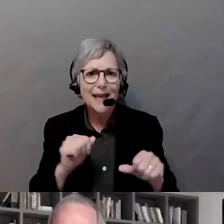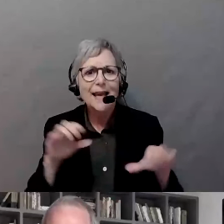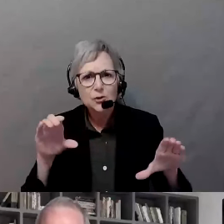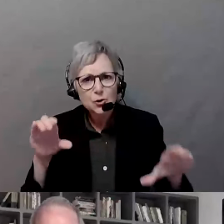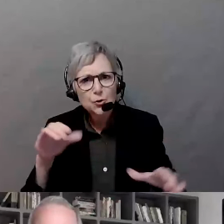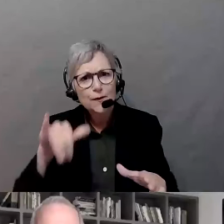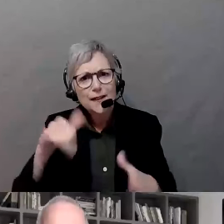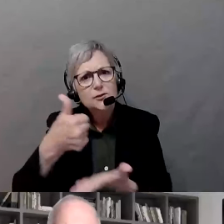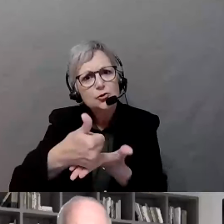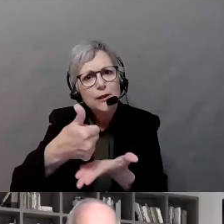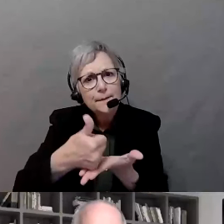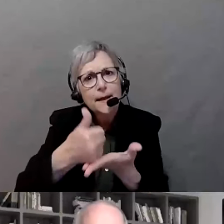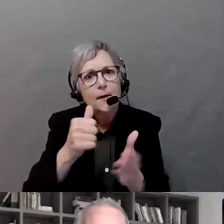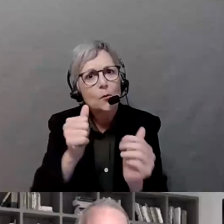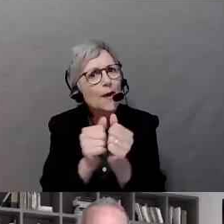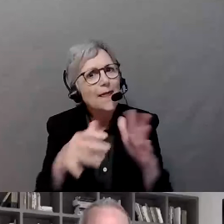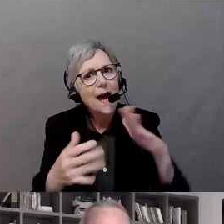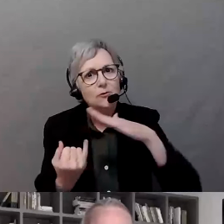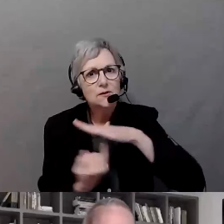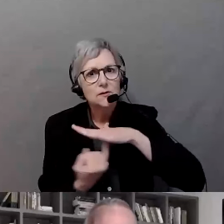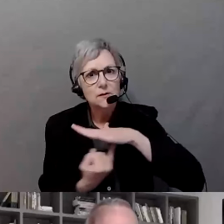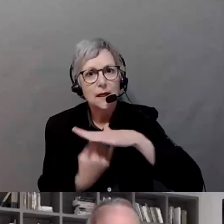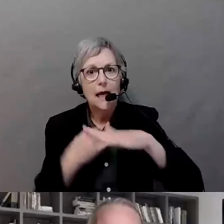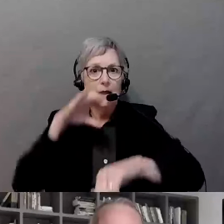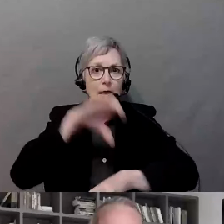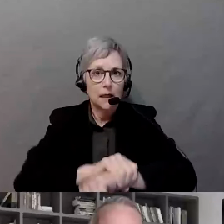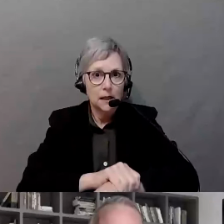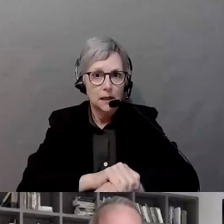WE HAVE TO KEEP SEEKING LESS AND LESS AND LESS AND DO EVERYTHING